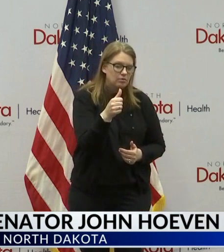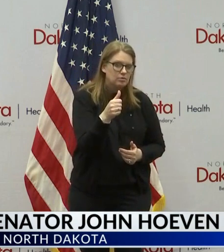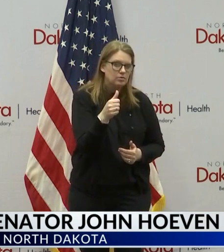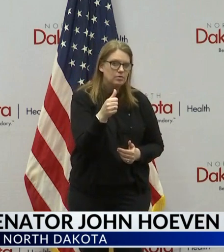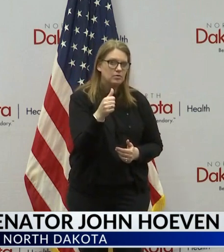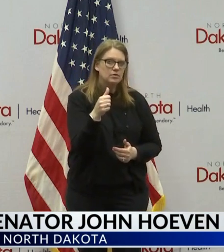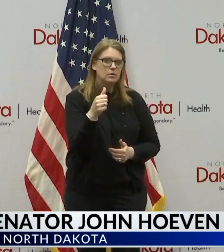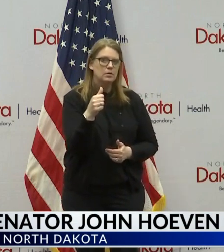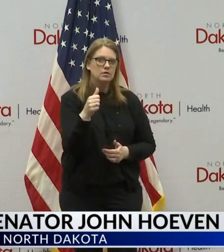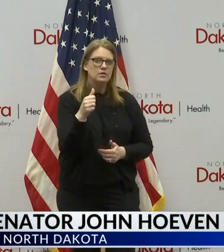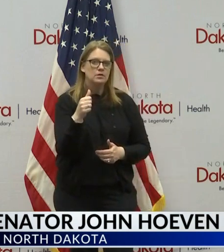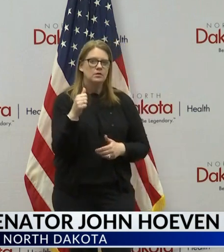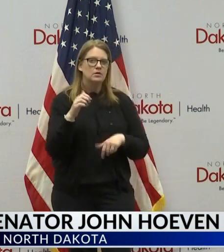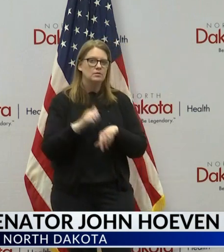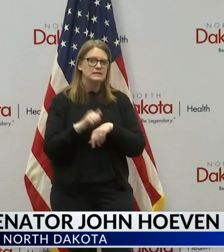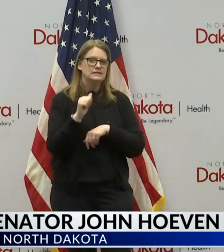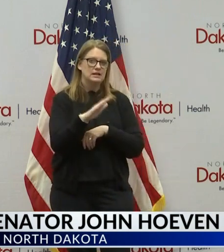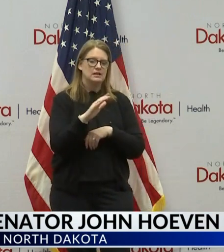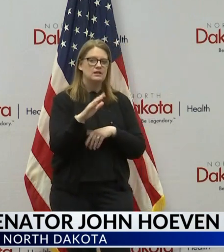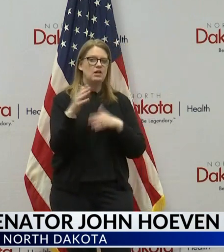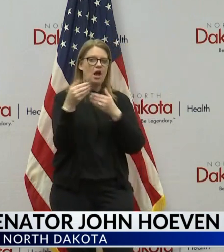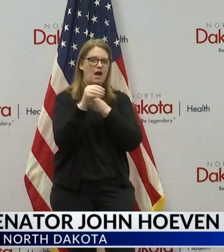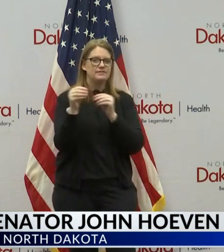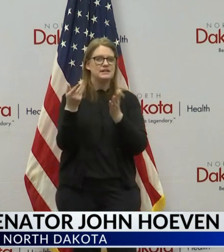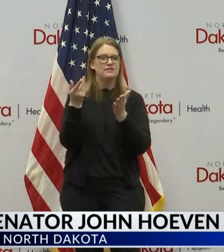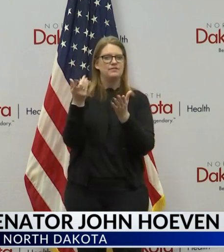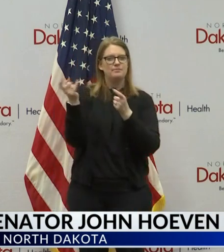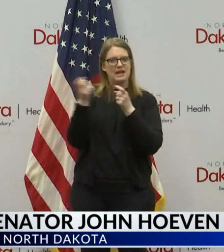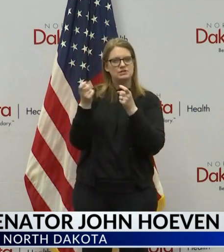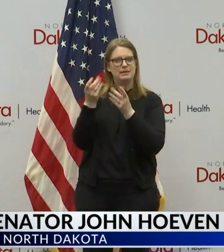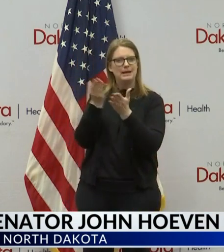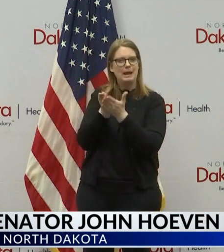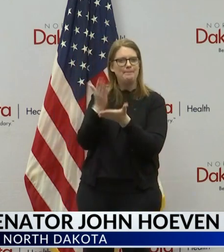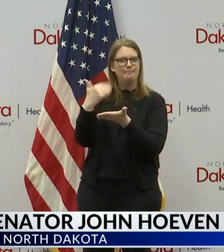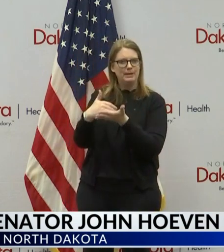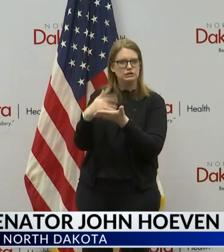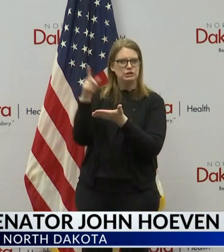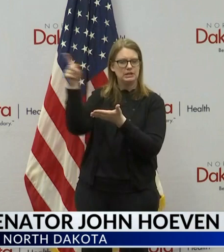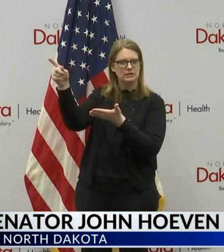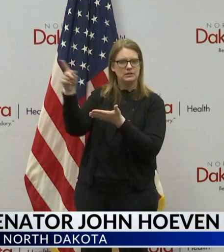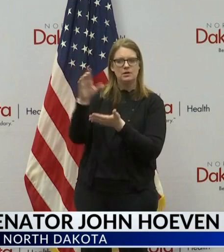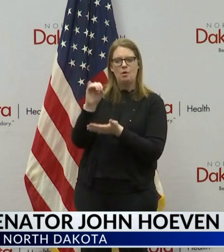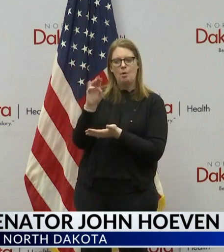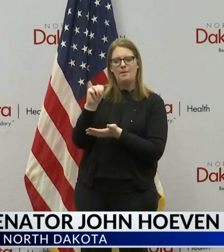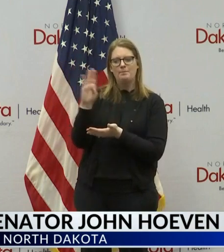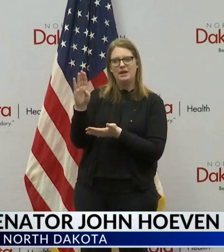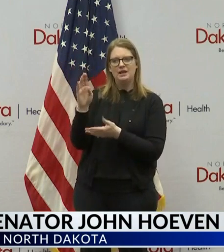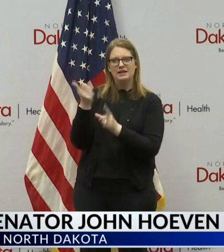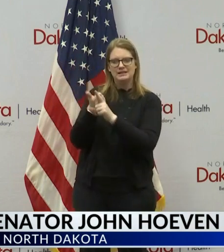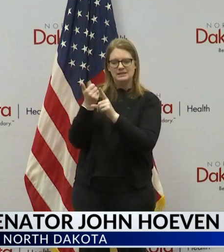BACK. AS OF TOMORROW THEY WILL SUBMIT A PACKAGE TO THE OFFICE OF MANAGEMENT AND BUDGET AT